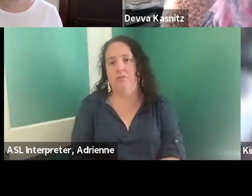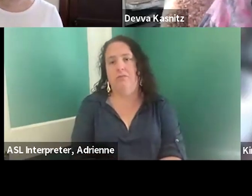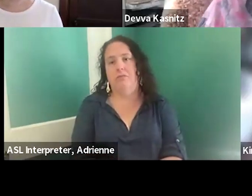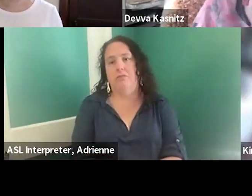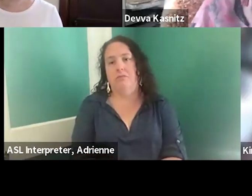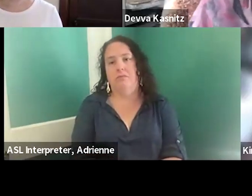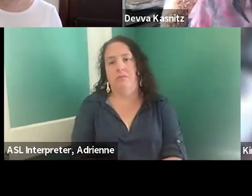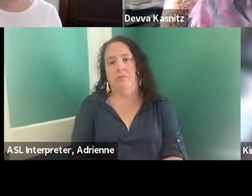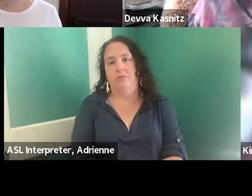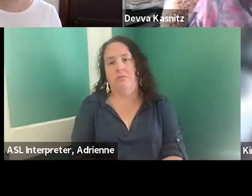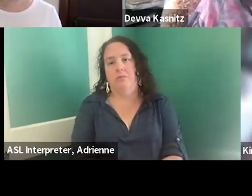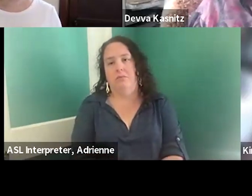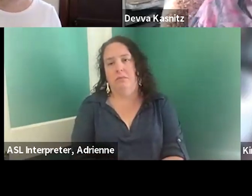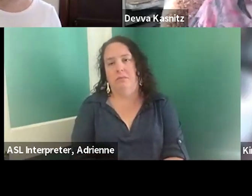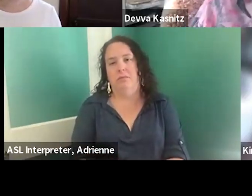The process.